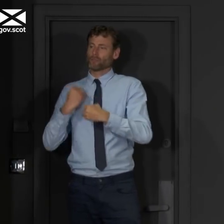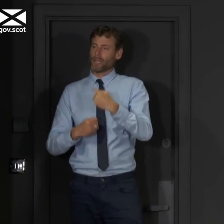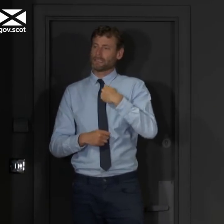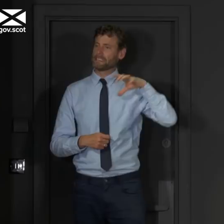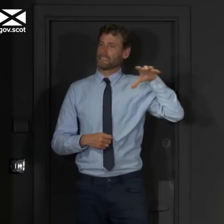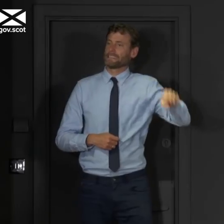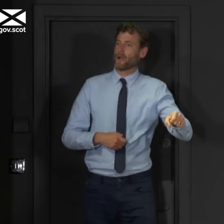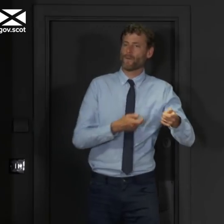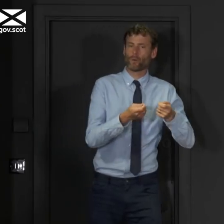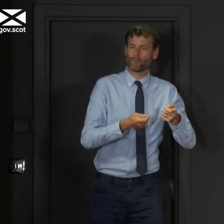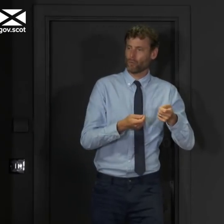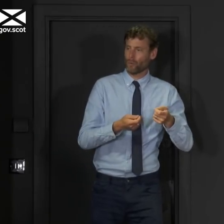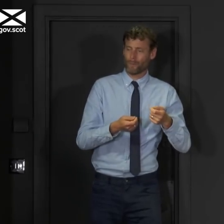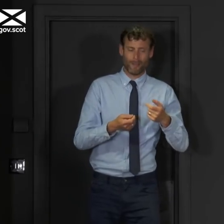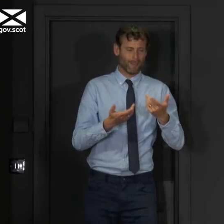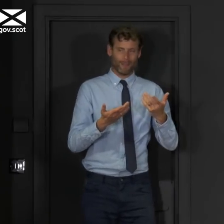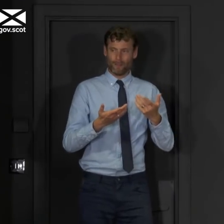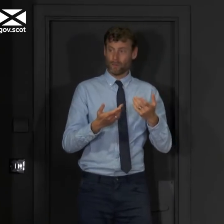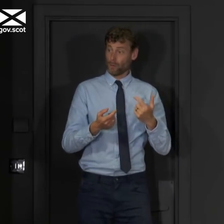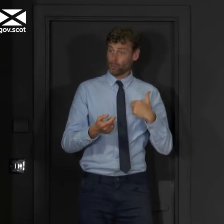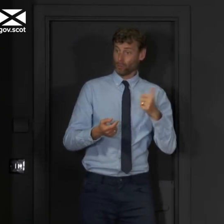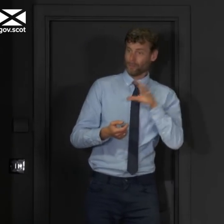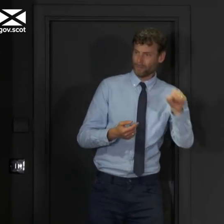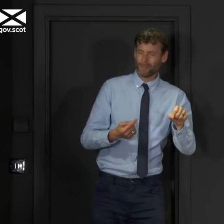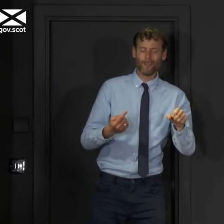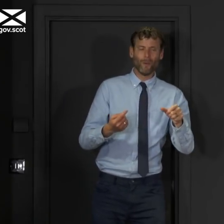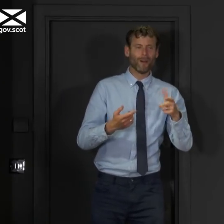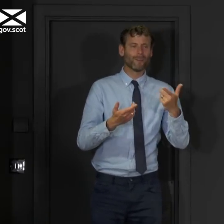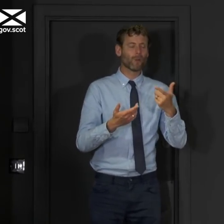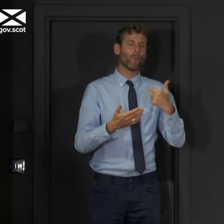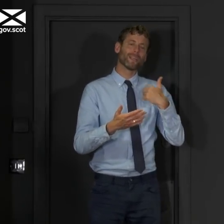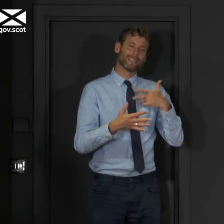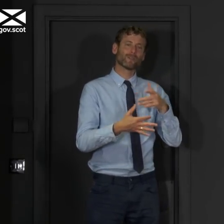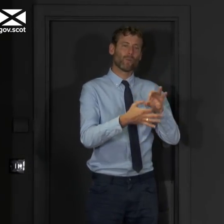but in a time like this it is important that we seek to coordinate that as much as possible and that is what we have been doing.